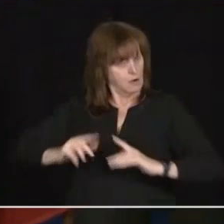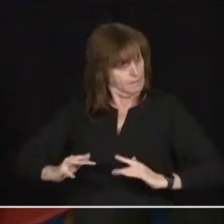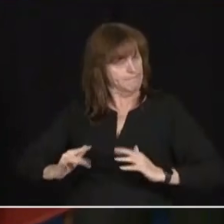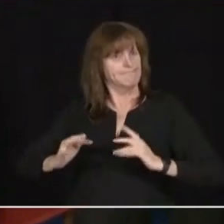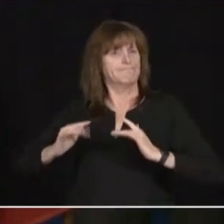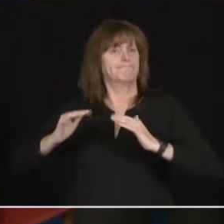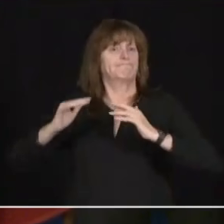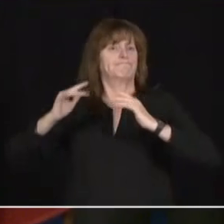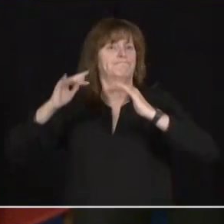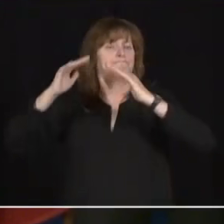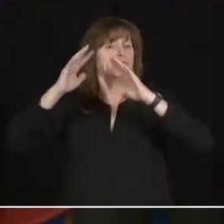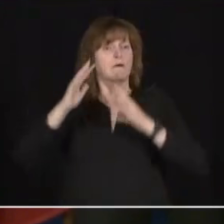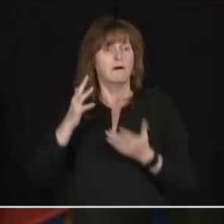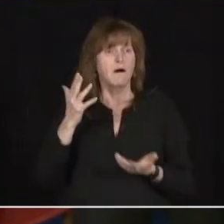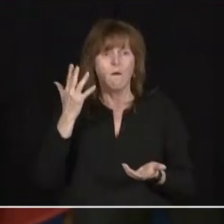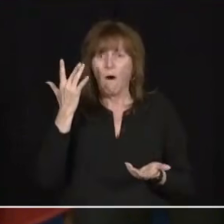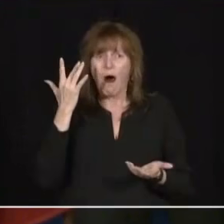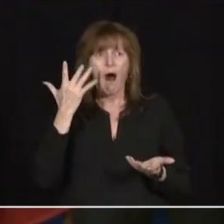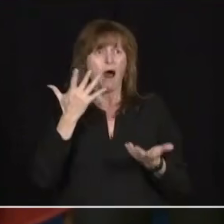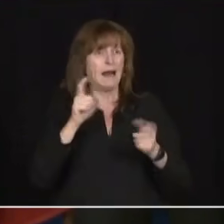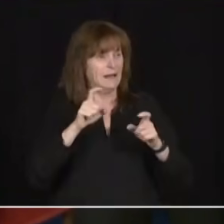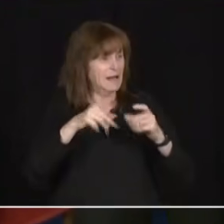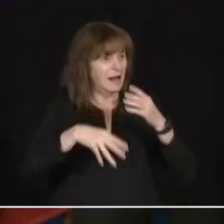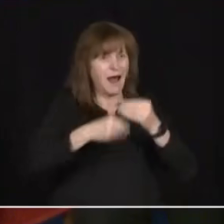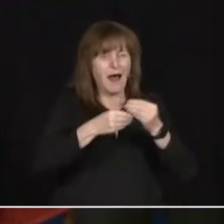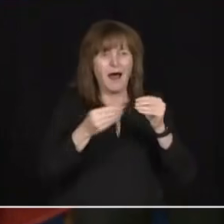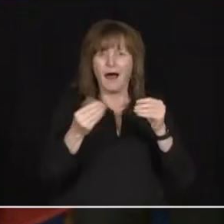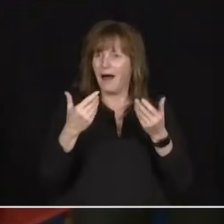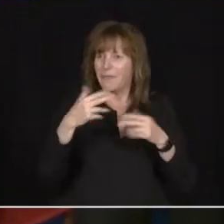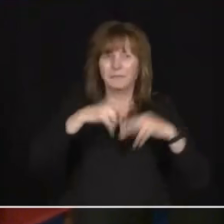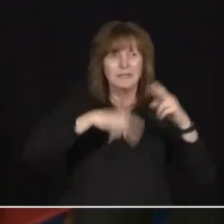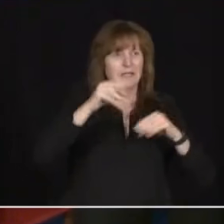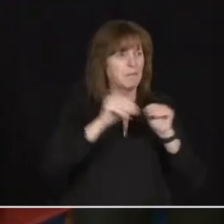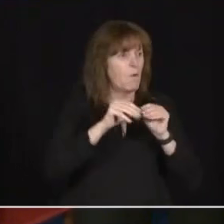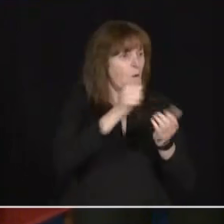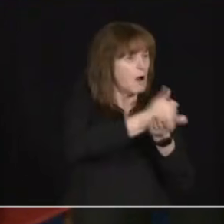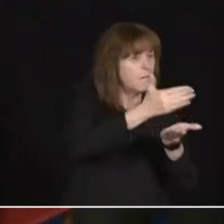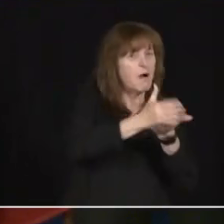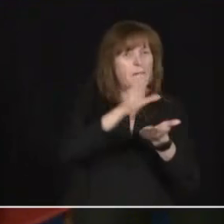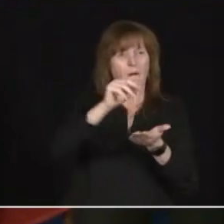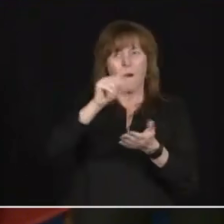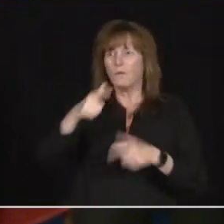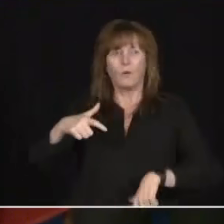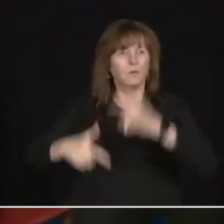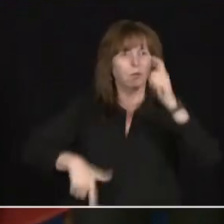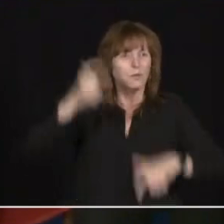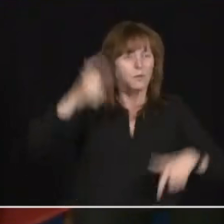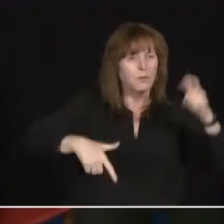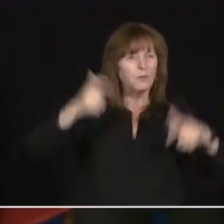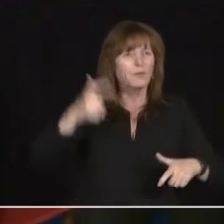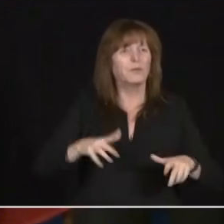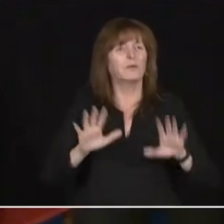jobs on the path to economic recovery. For non-essential retail businesses, we also have some good news today.